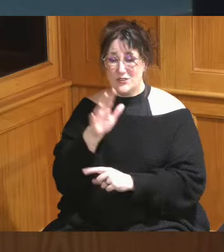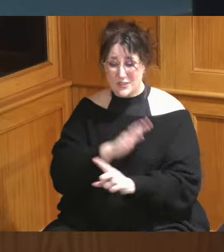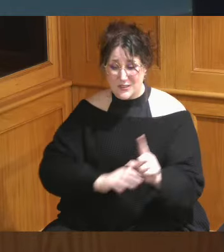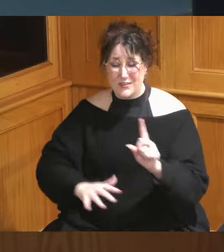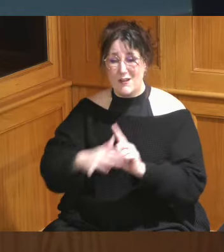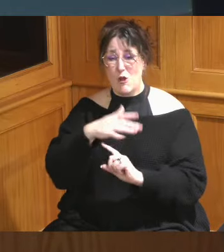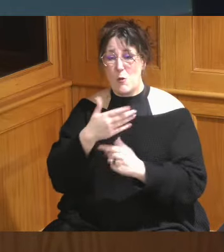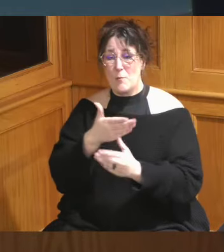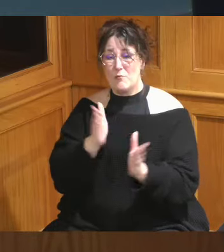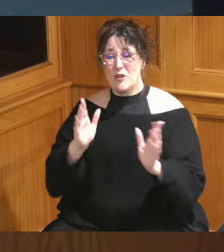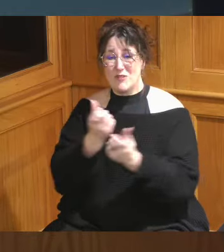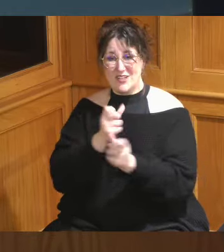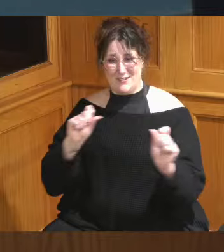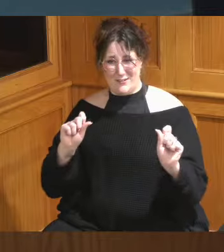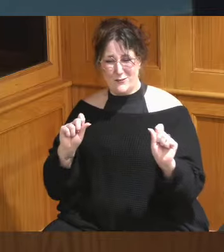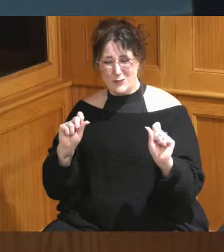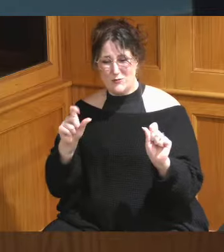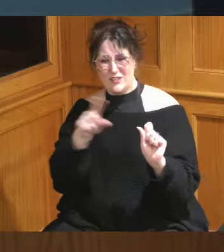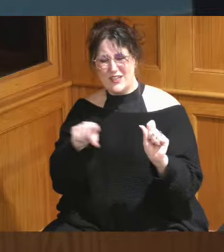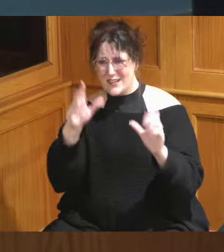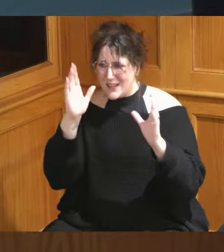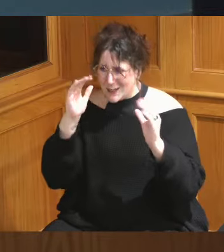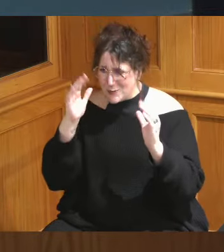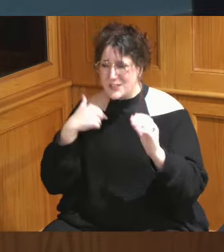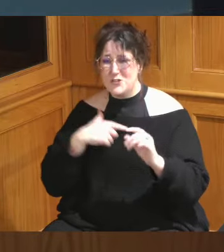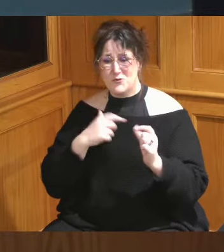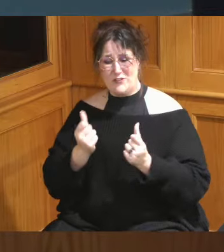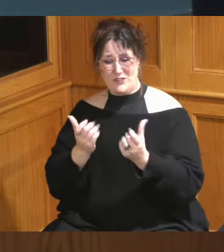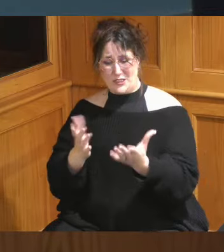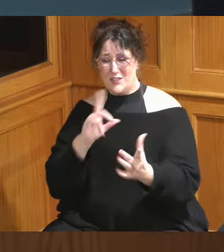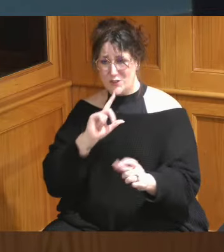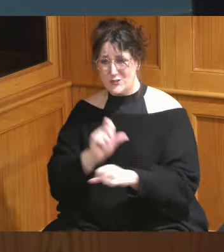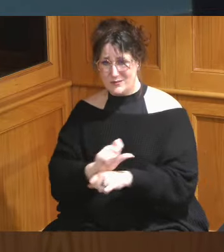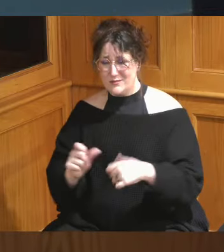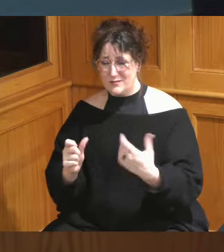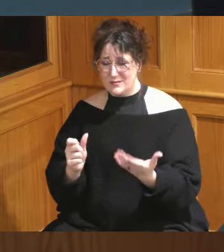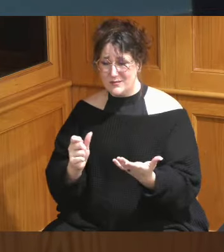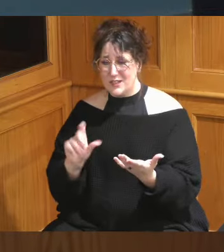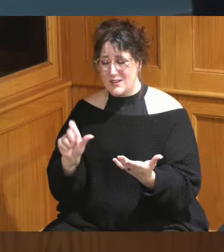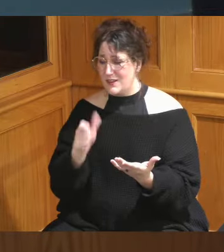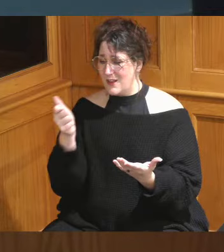expect from us and that is what we've delivered here on this budget. The other piece where we had